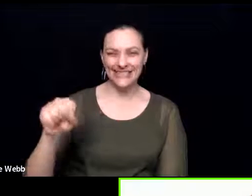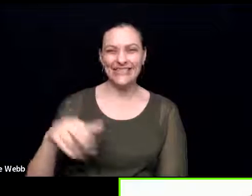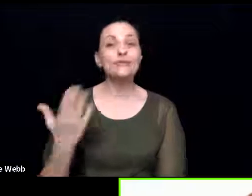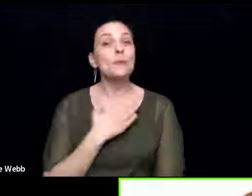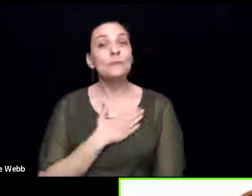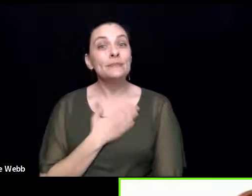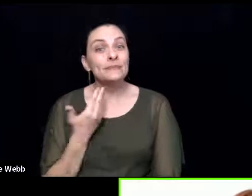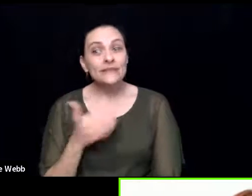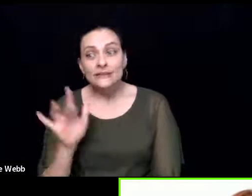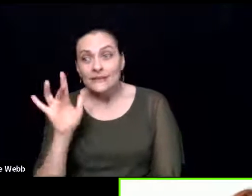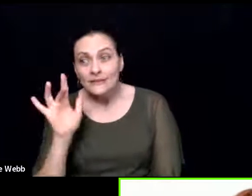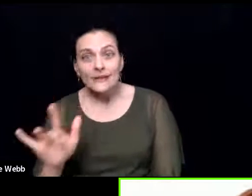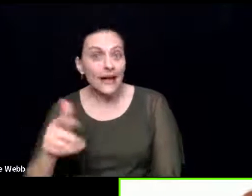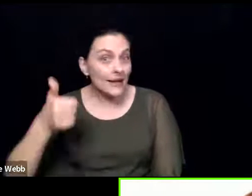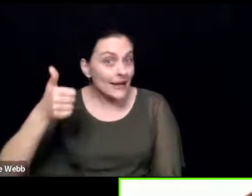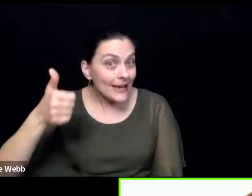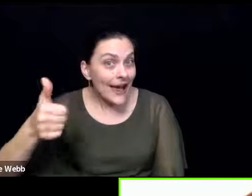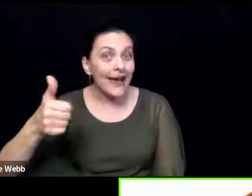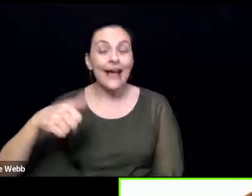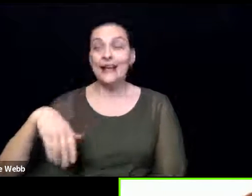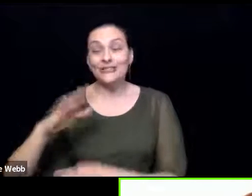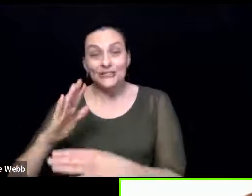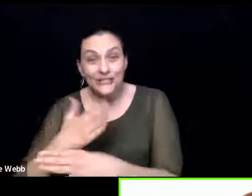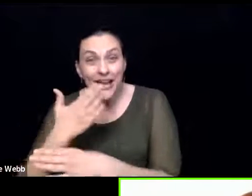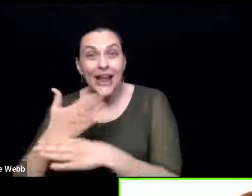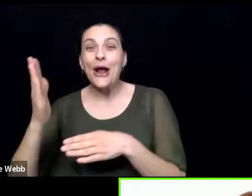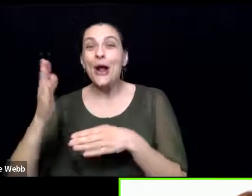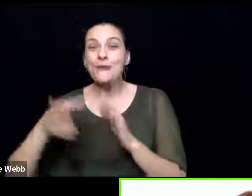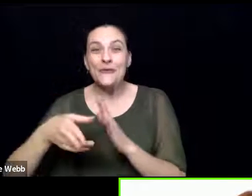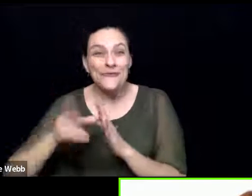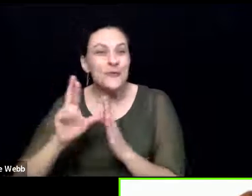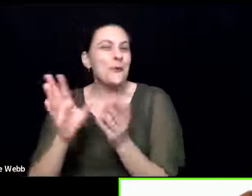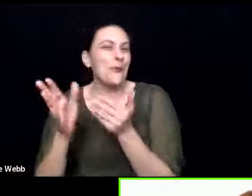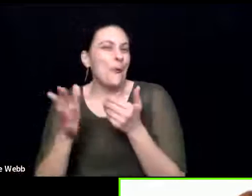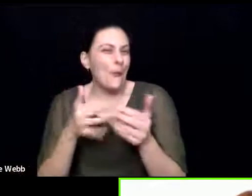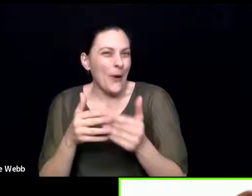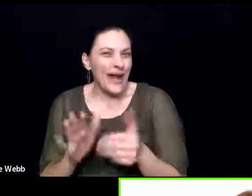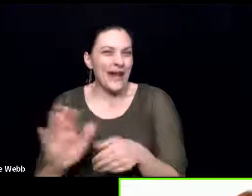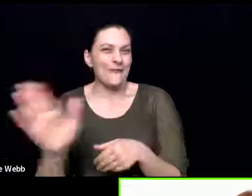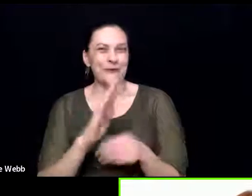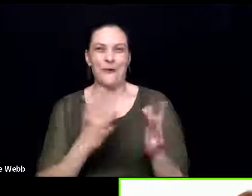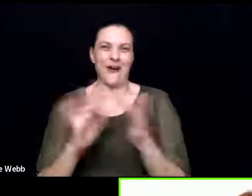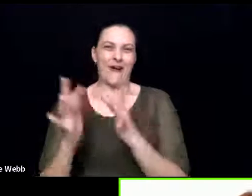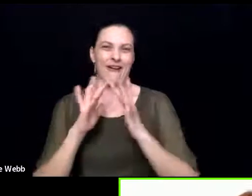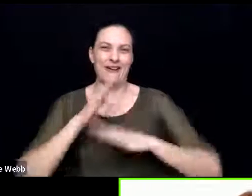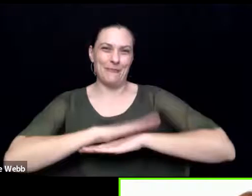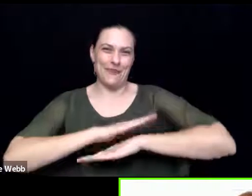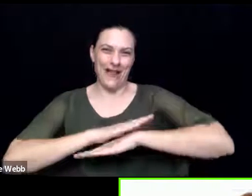That would really help us. Appreciate you all. Terri, thank you so much. TERRI GIVENS: It is